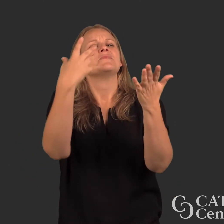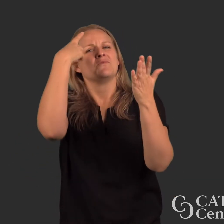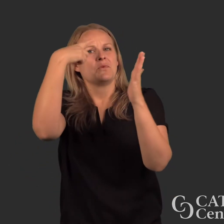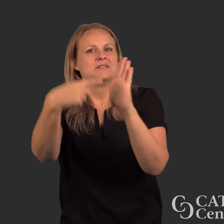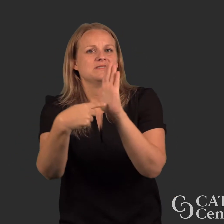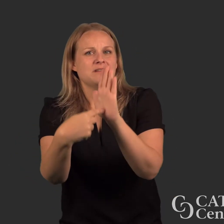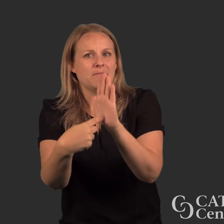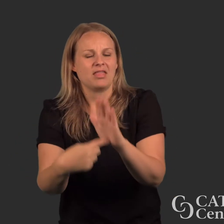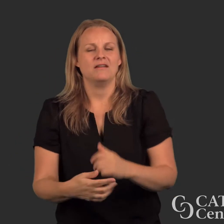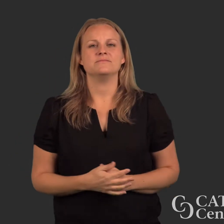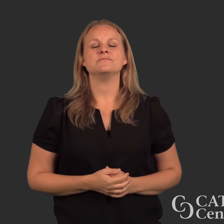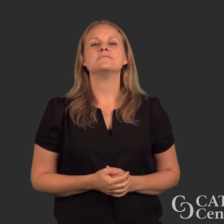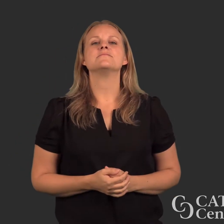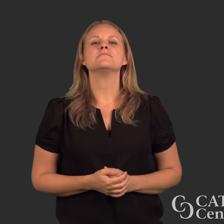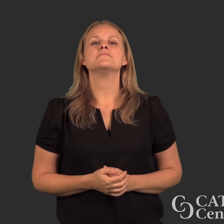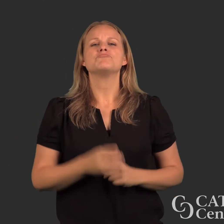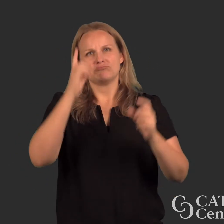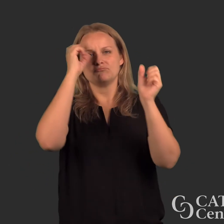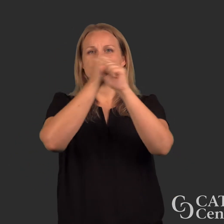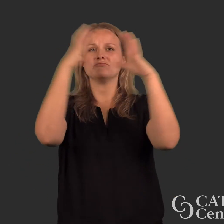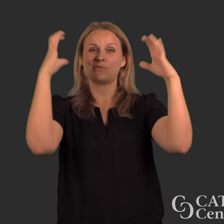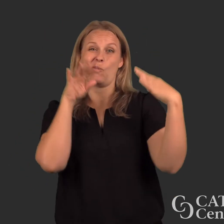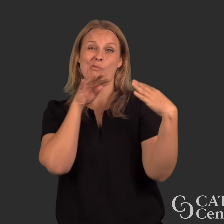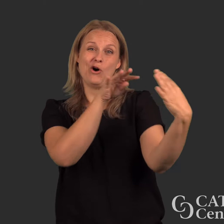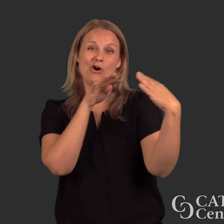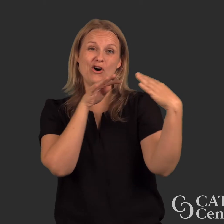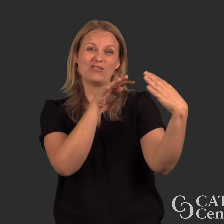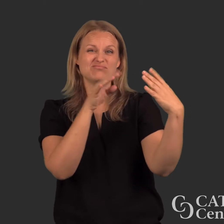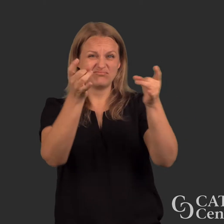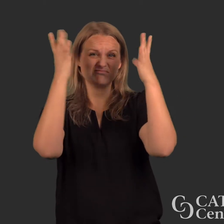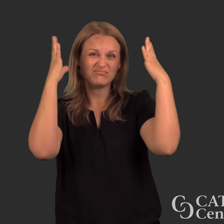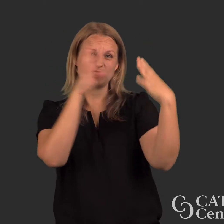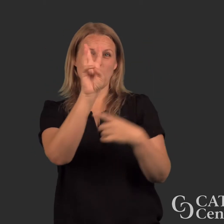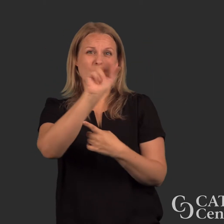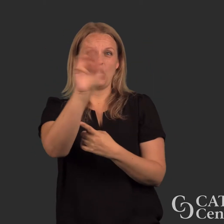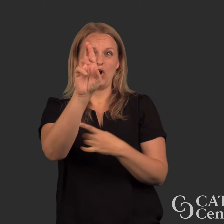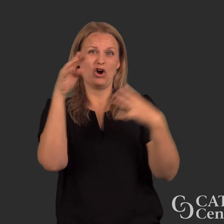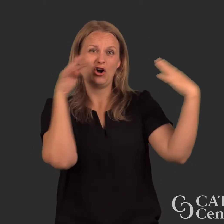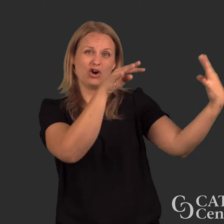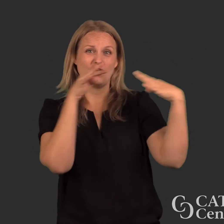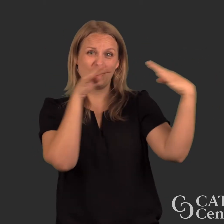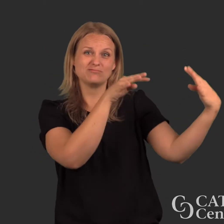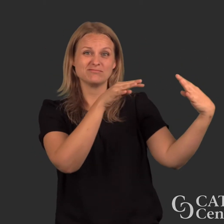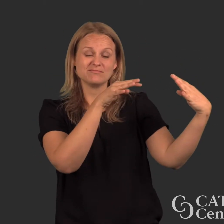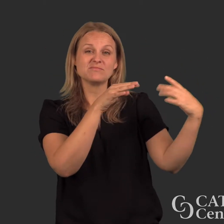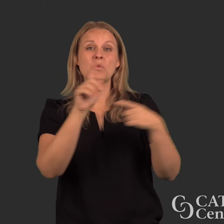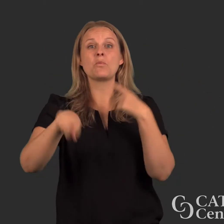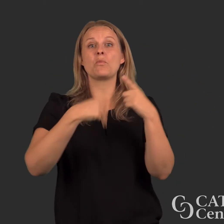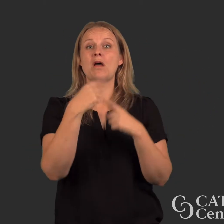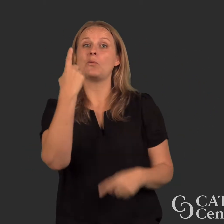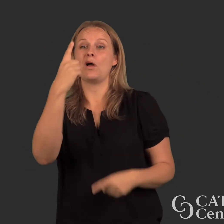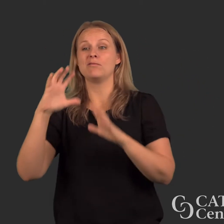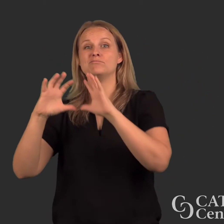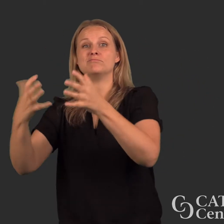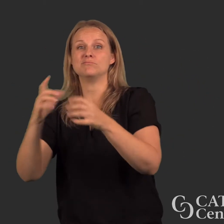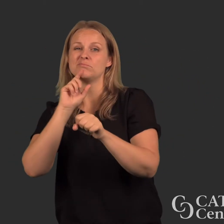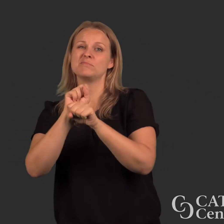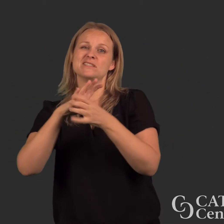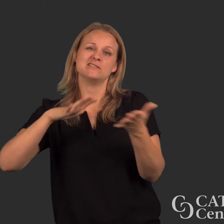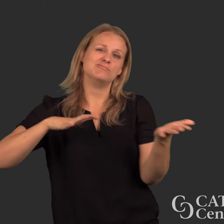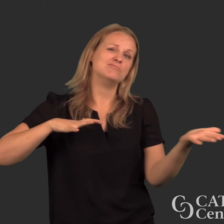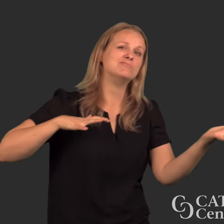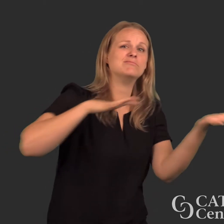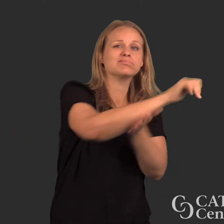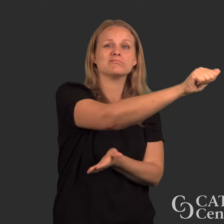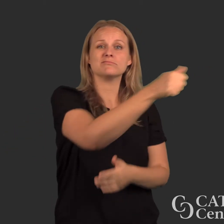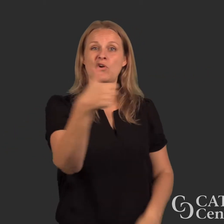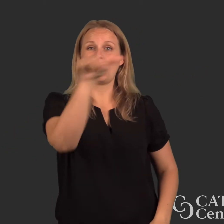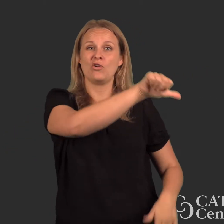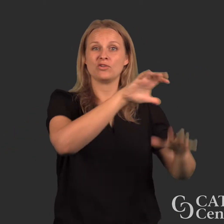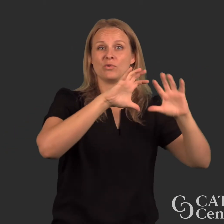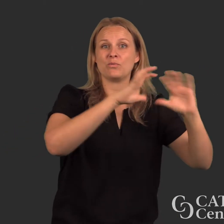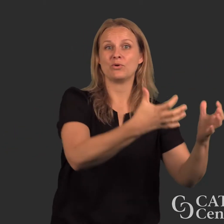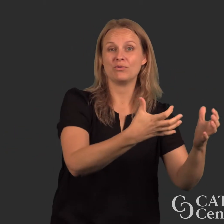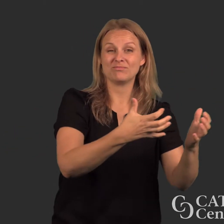Another example is one from warfare. When one group sets out to decimate another group,